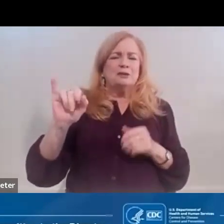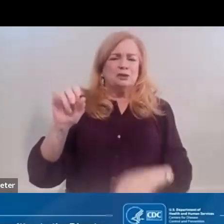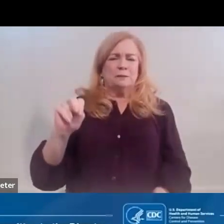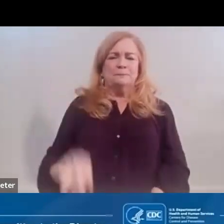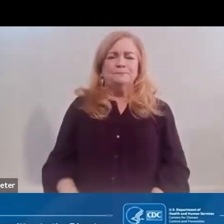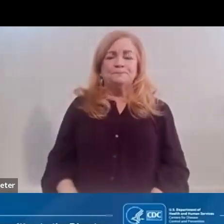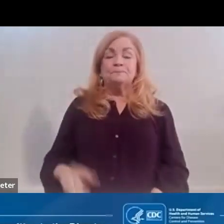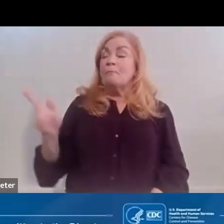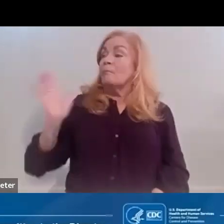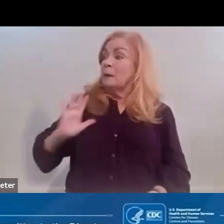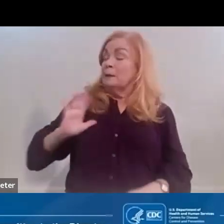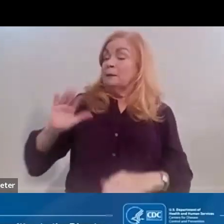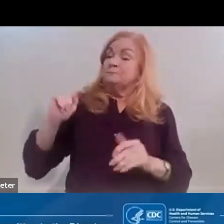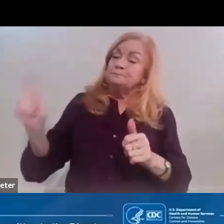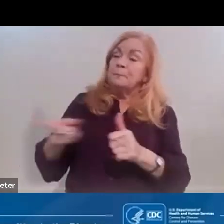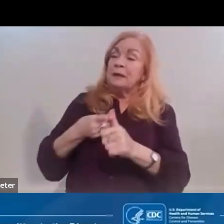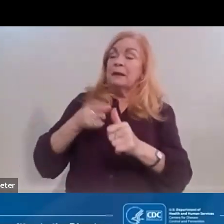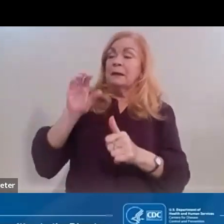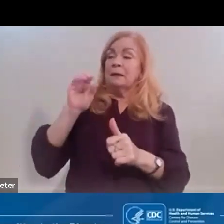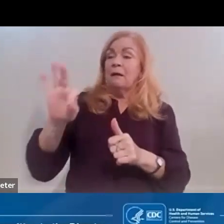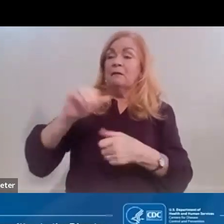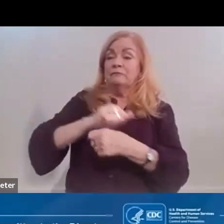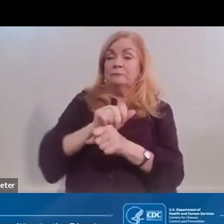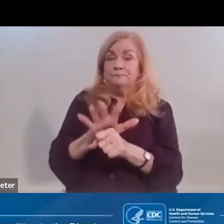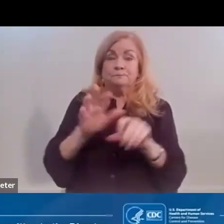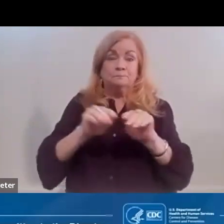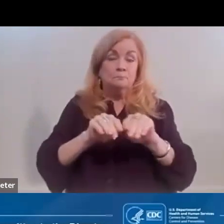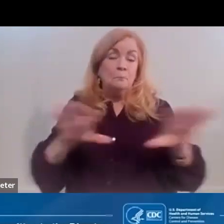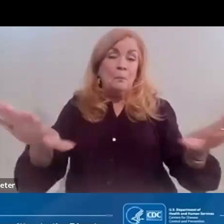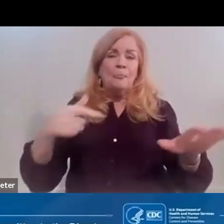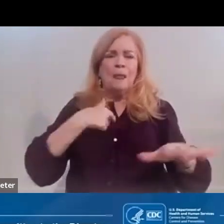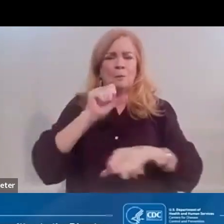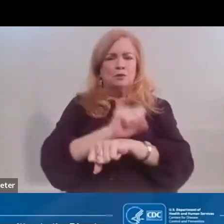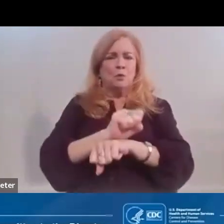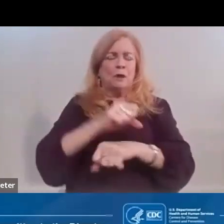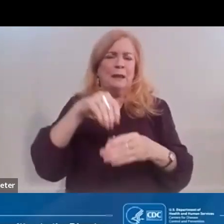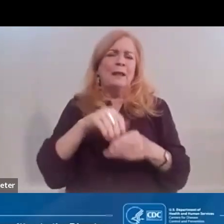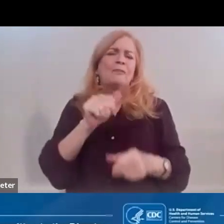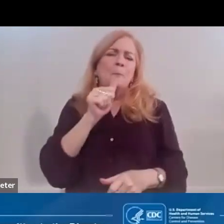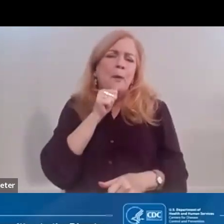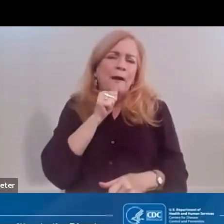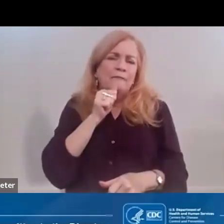and we had a lot of conversations with Apple and Google and a handful of other groups that were trying to build that infrastructure that would allow us